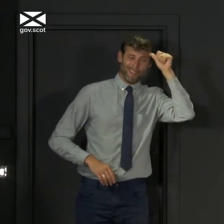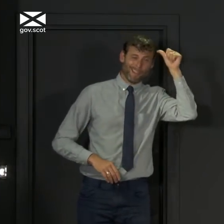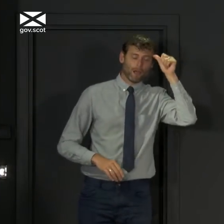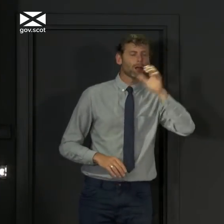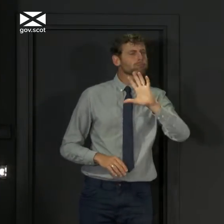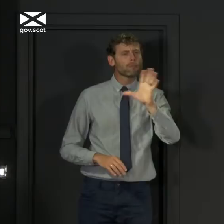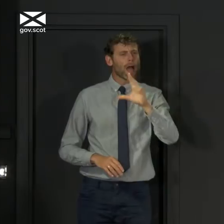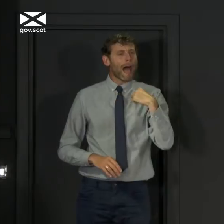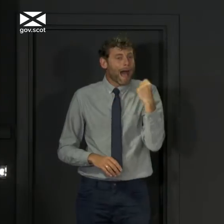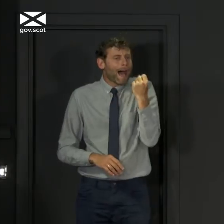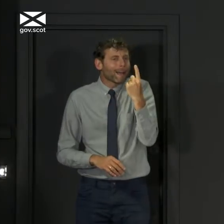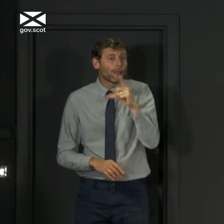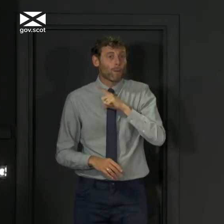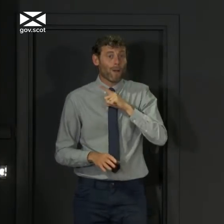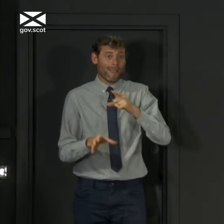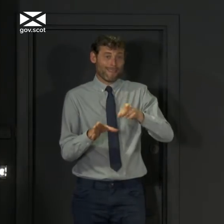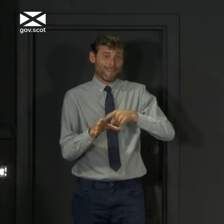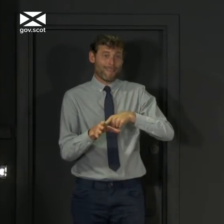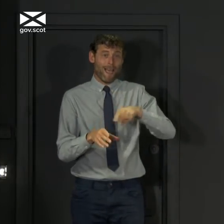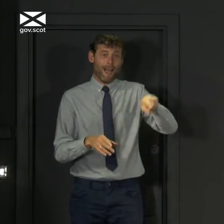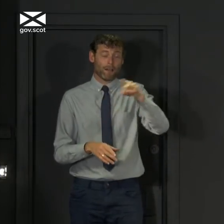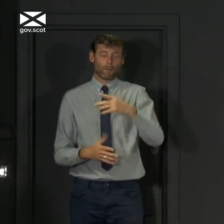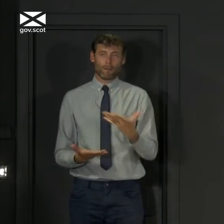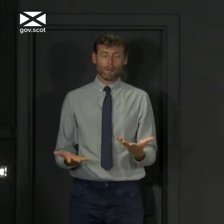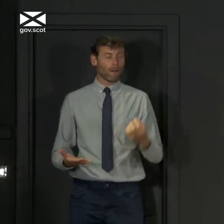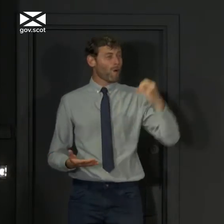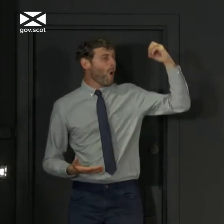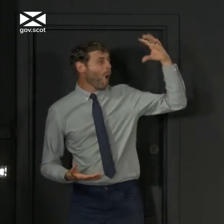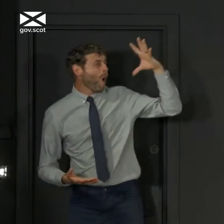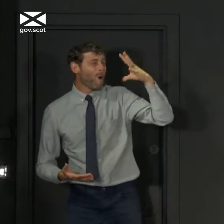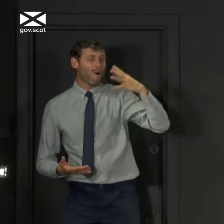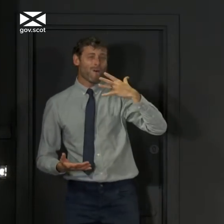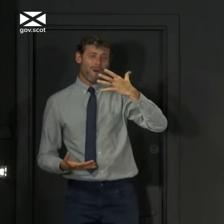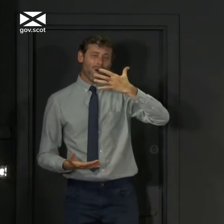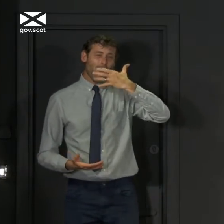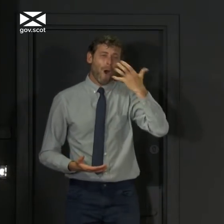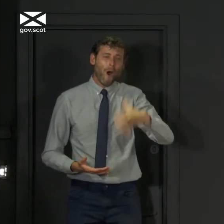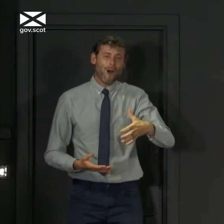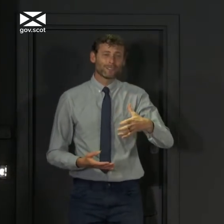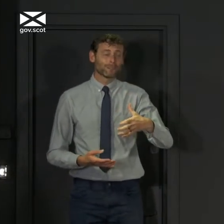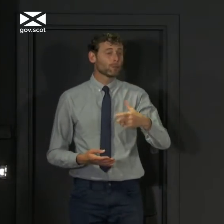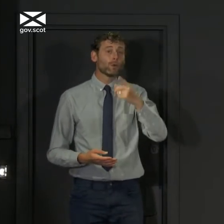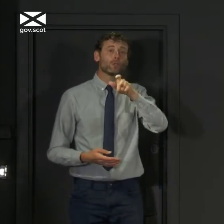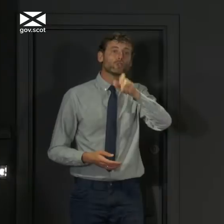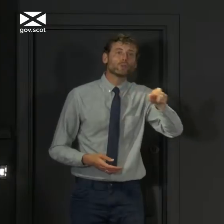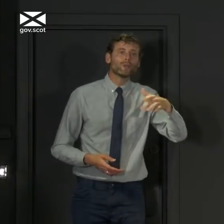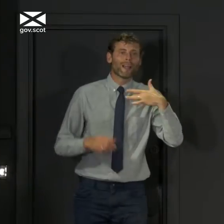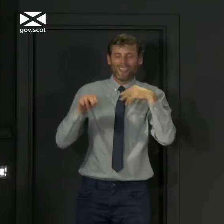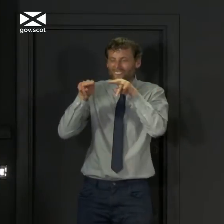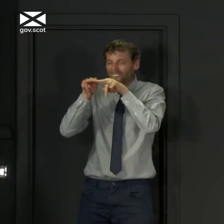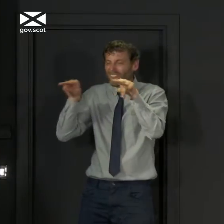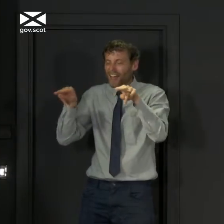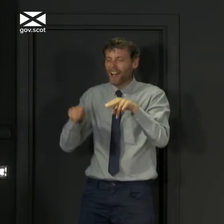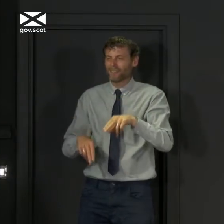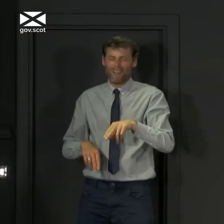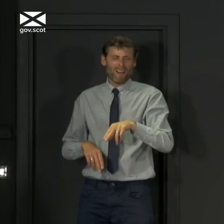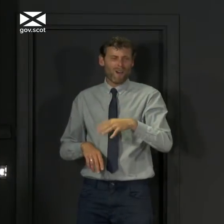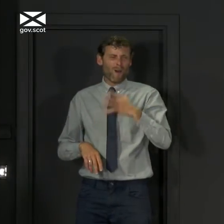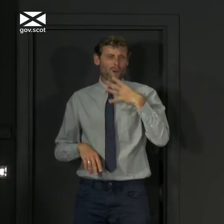for young people, on a day like yesterday, the hottest of the year, if you're a young person, a student, you're living in a flat, you'll want to get out and about, you'll want